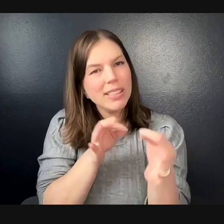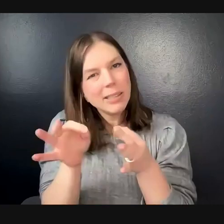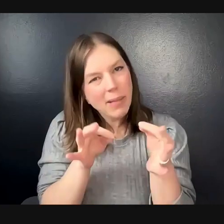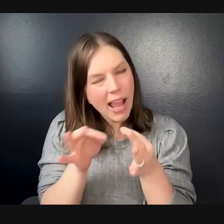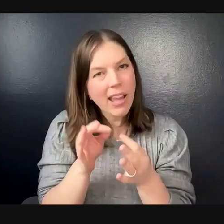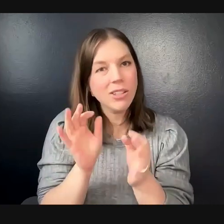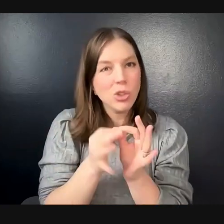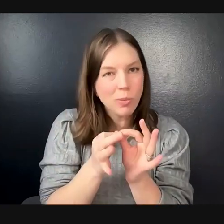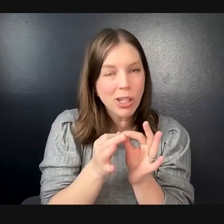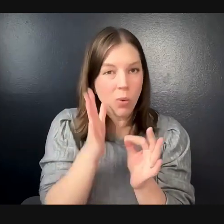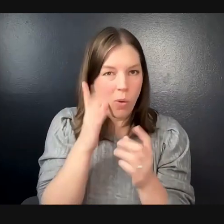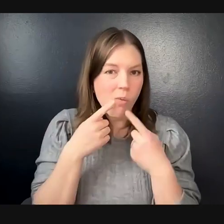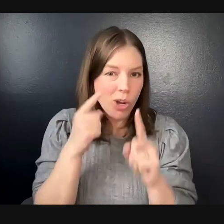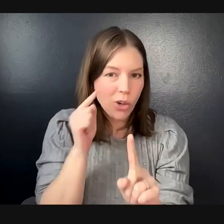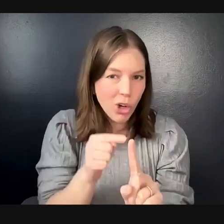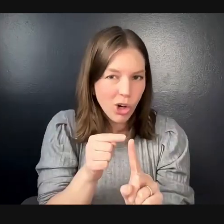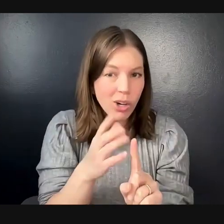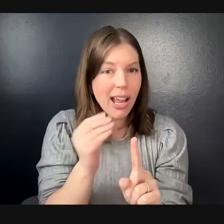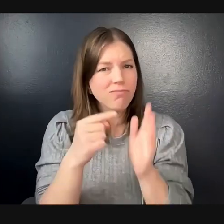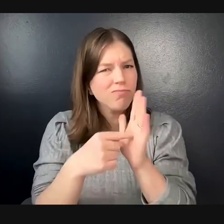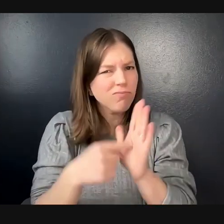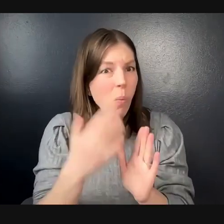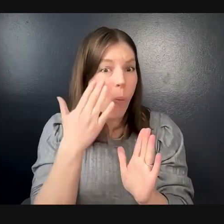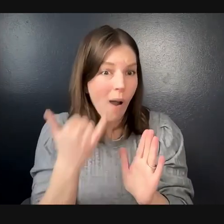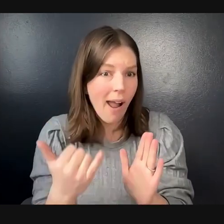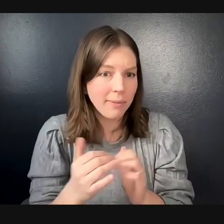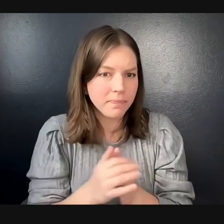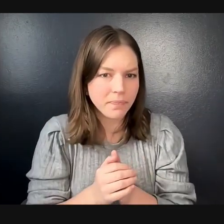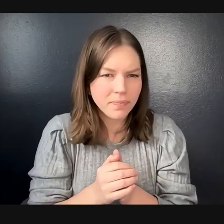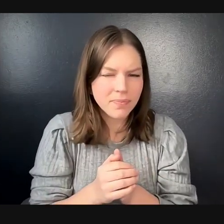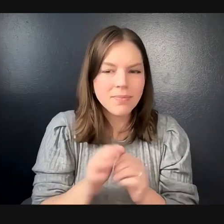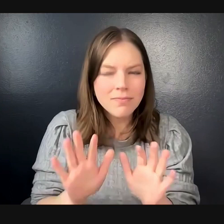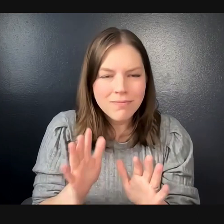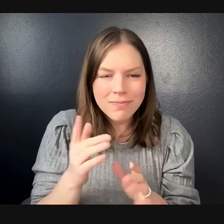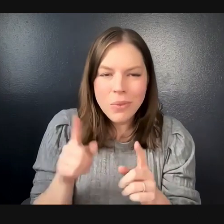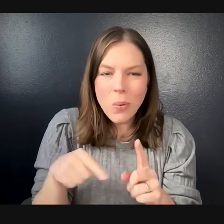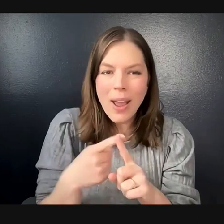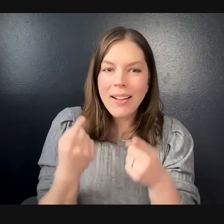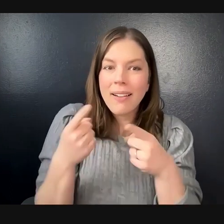and explain why it is what she's asking for, which is an interpreter, works well for her.